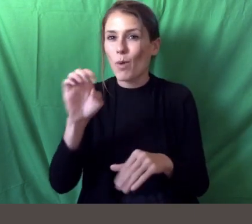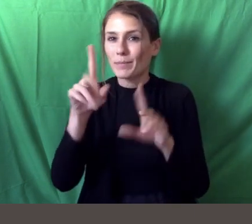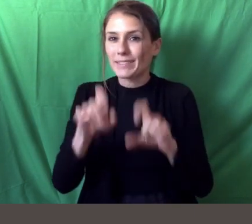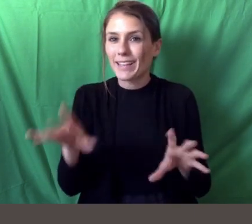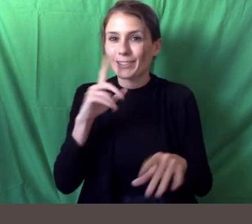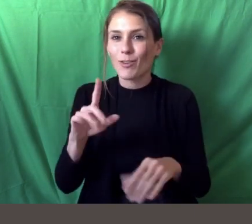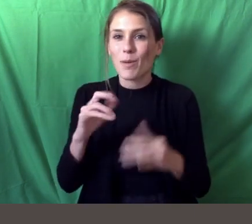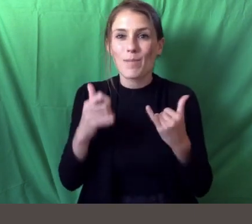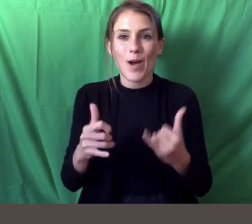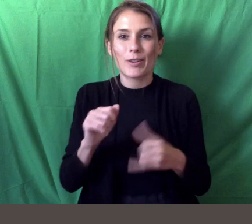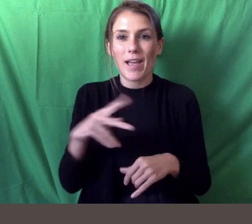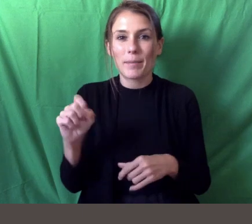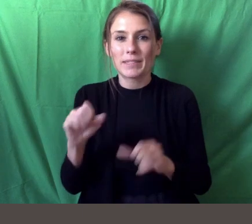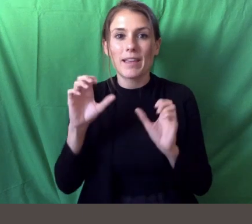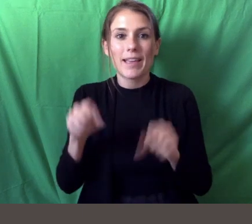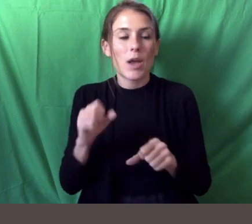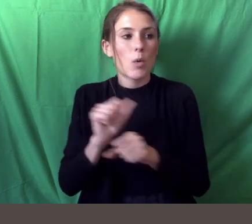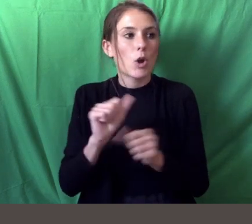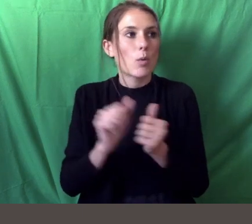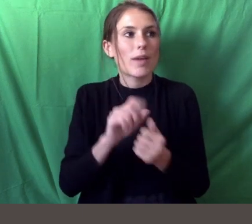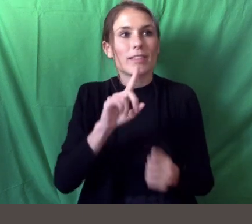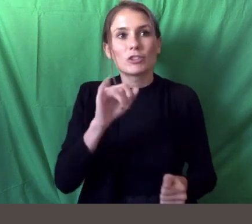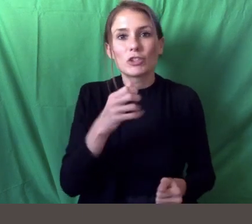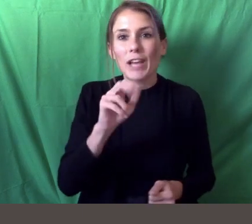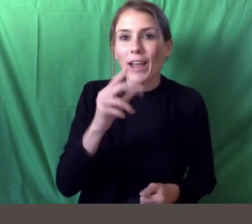It can work with Django apps, Flask apps,